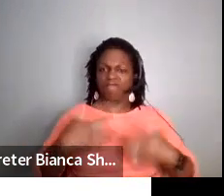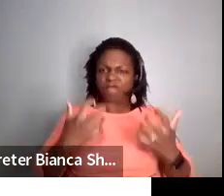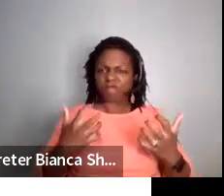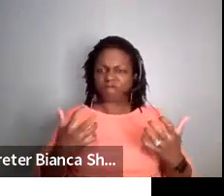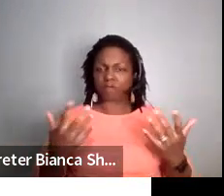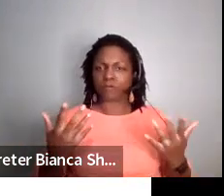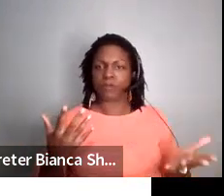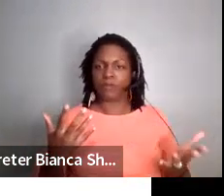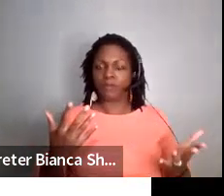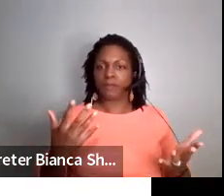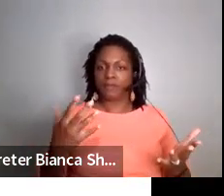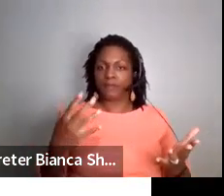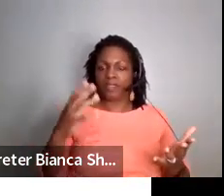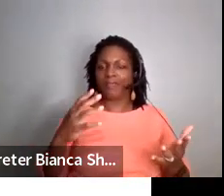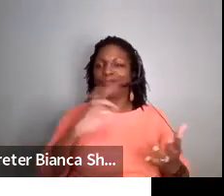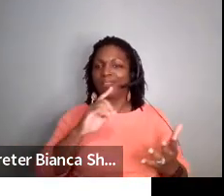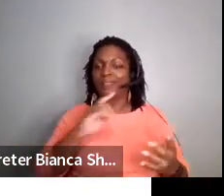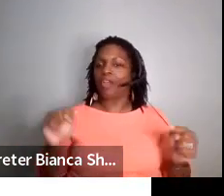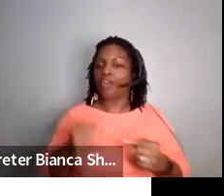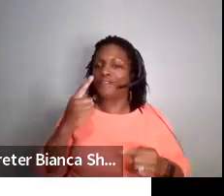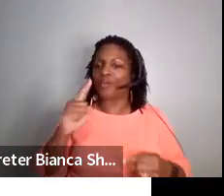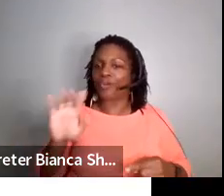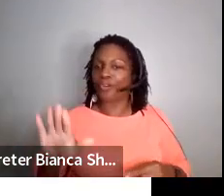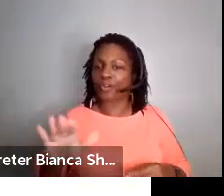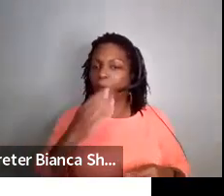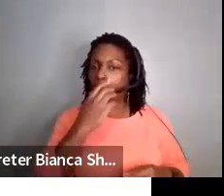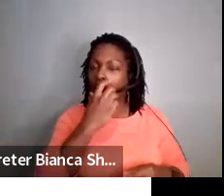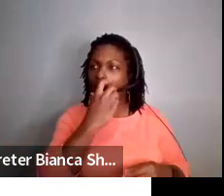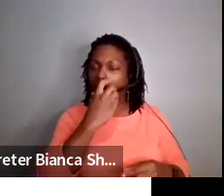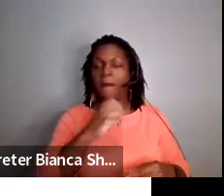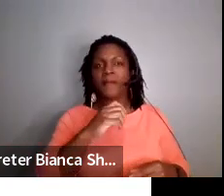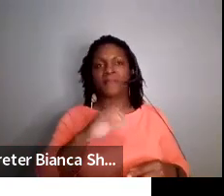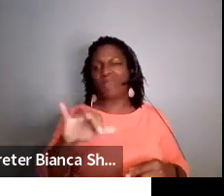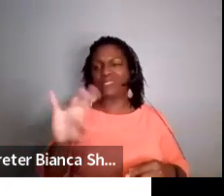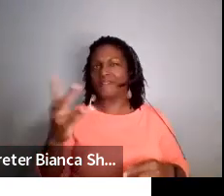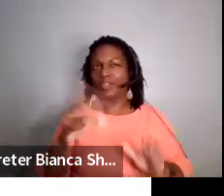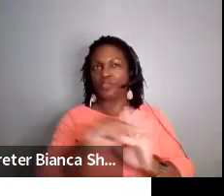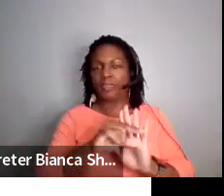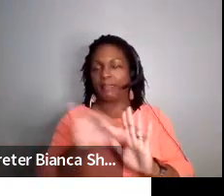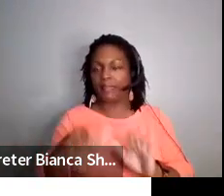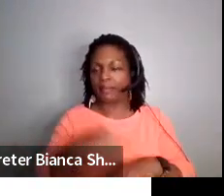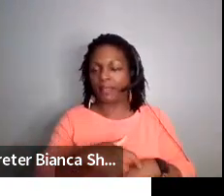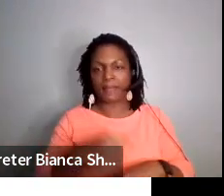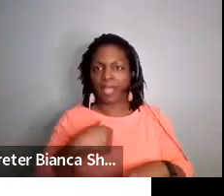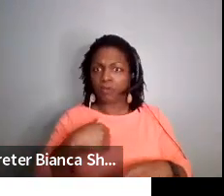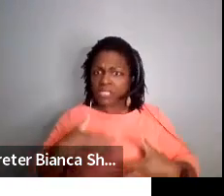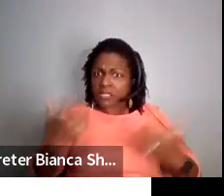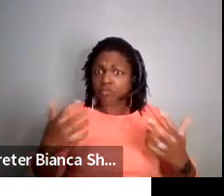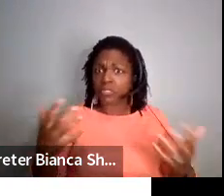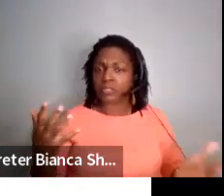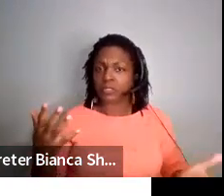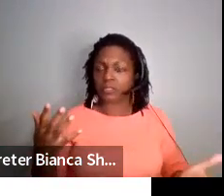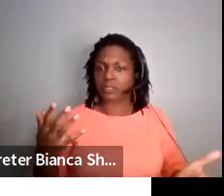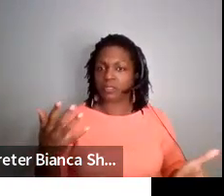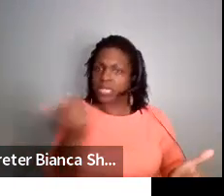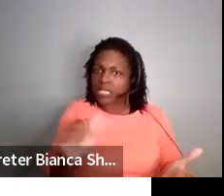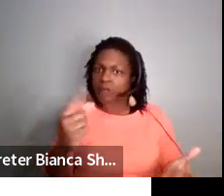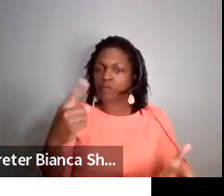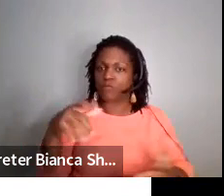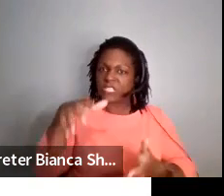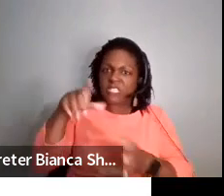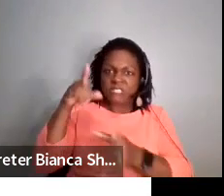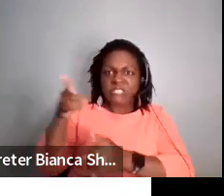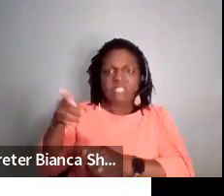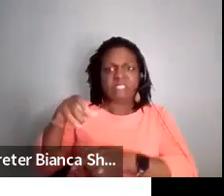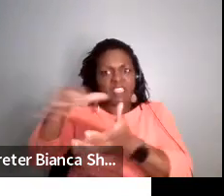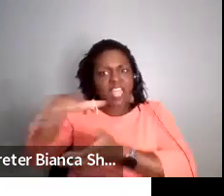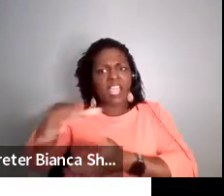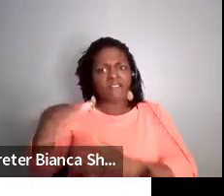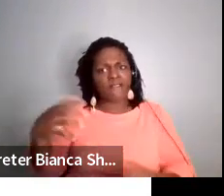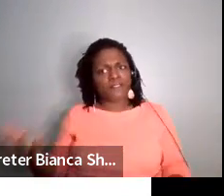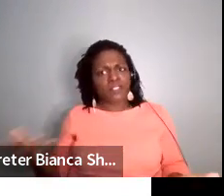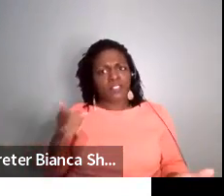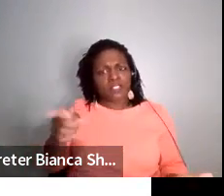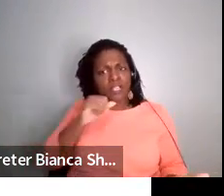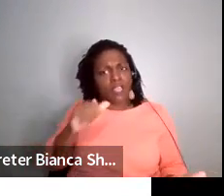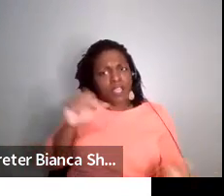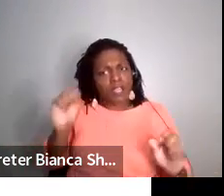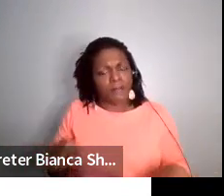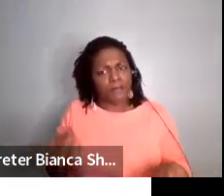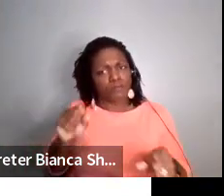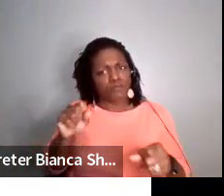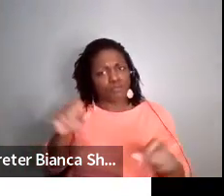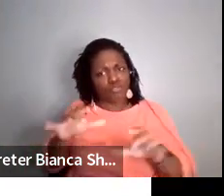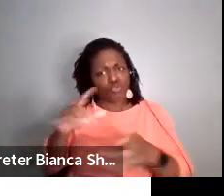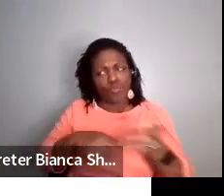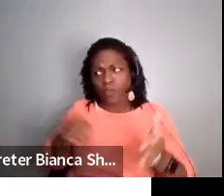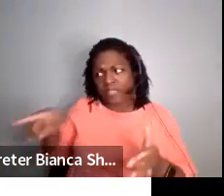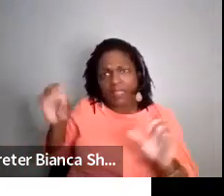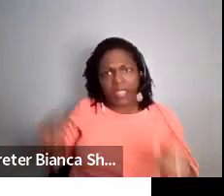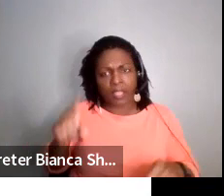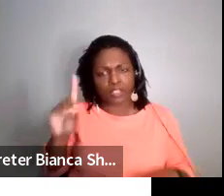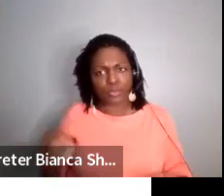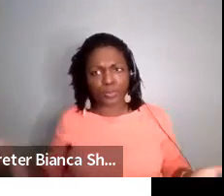It really made me angry. I was really in seventh grade at that time, so I was kind of angry that anyone one with no fit, someone who was not able to do what they able to do.